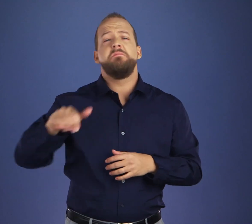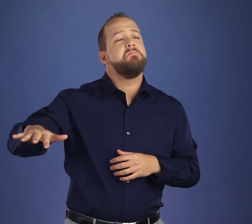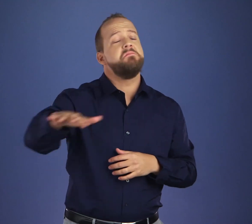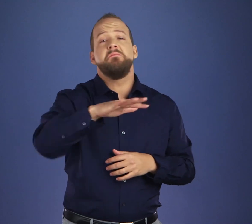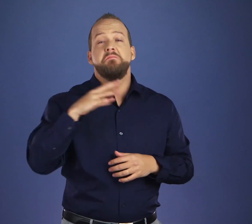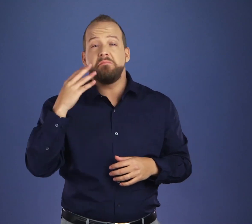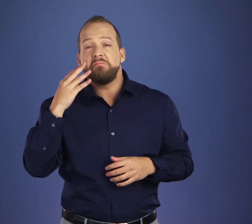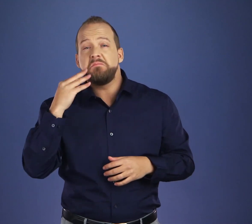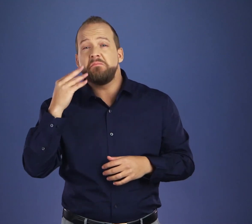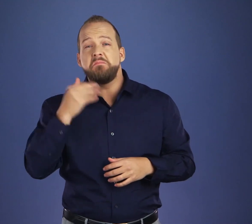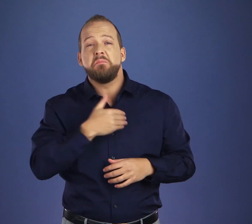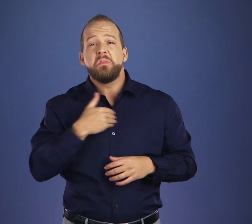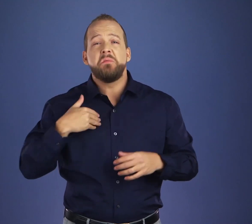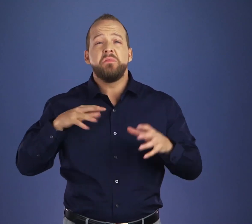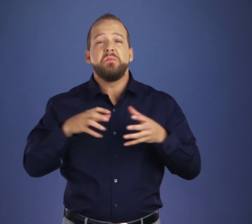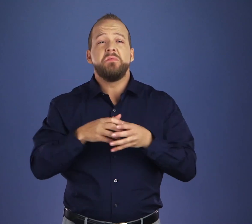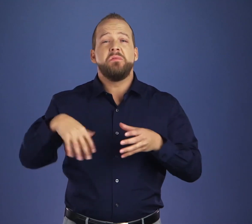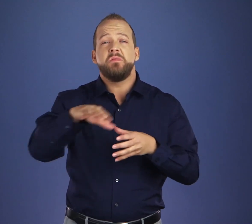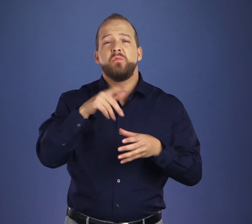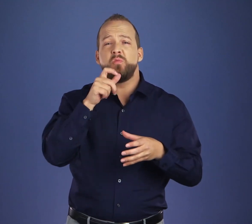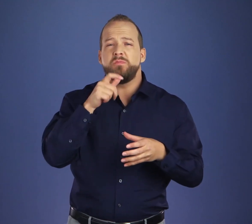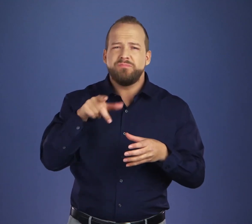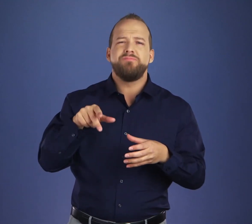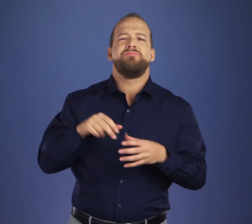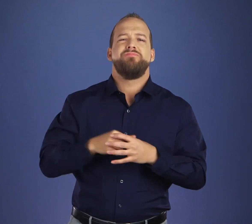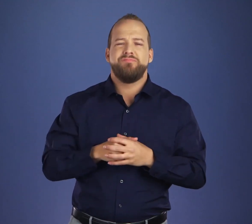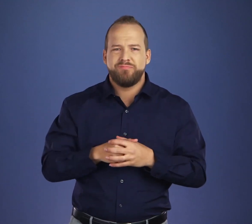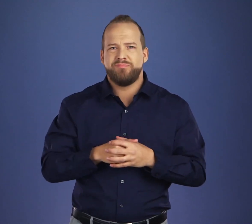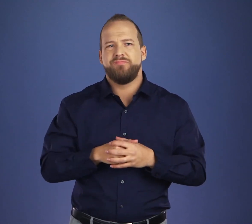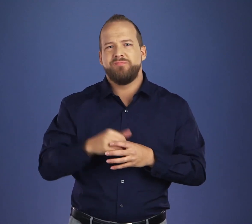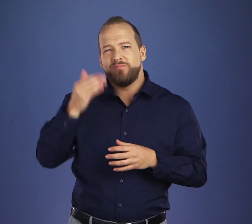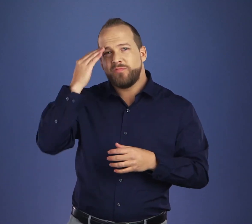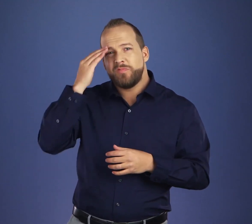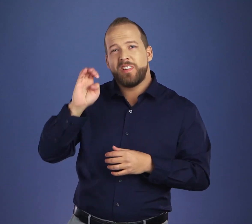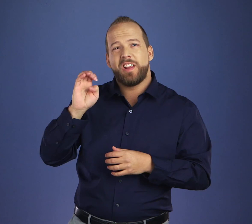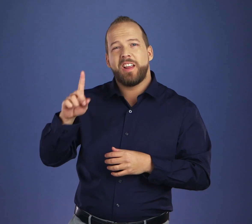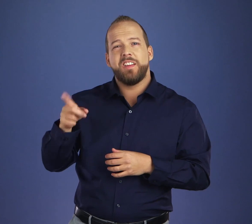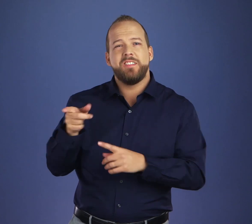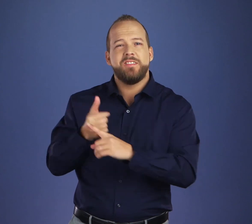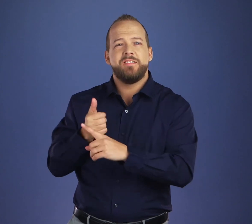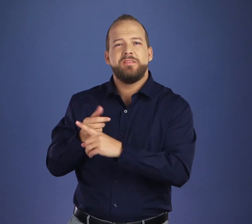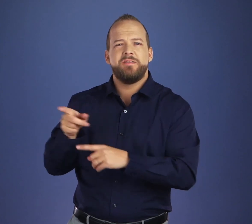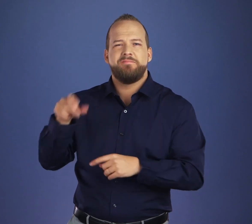Nowadays, when oldtimers who know Ed foregather, they exclaim,